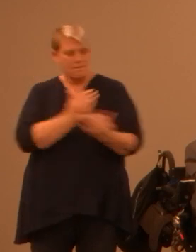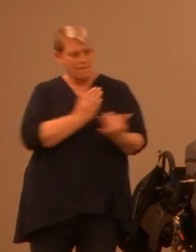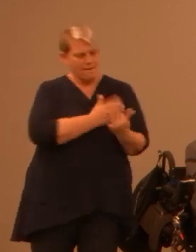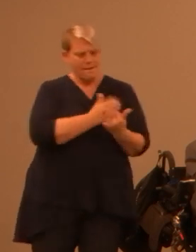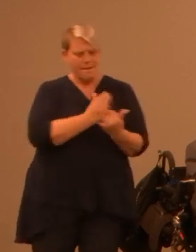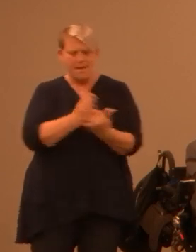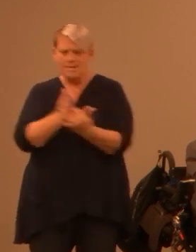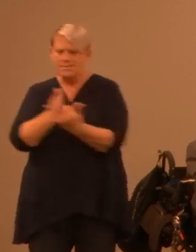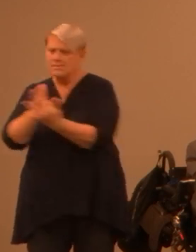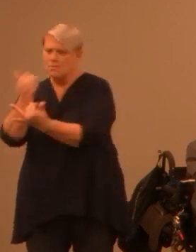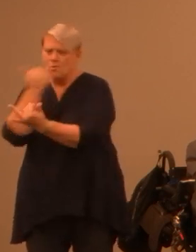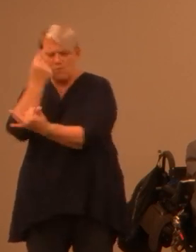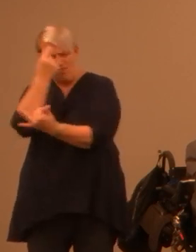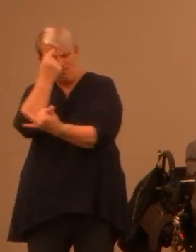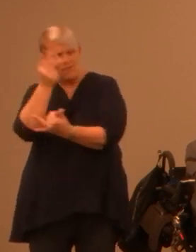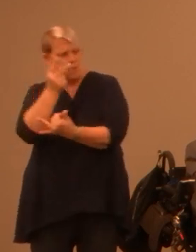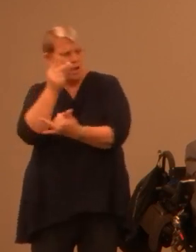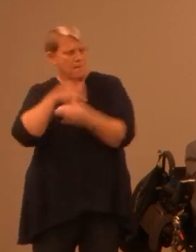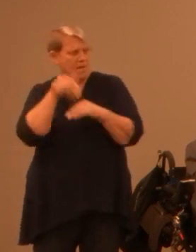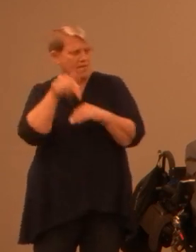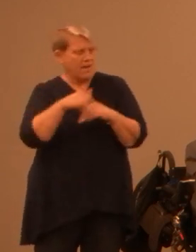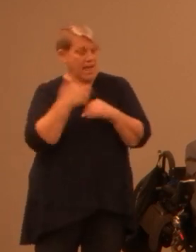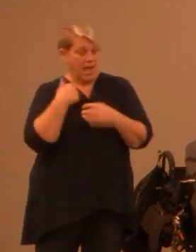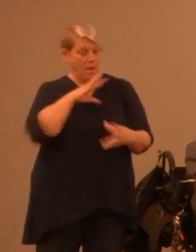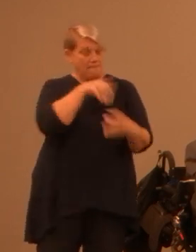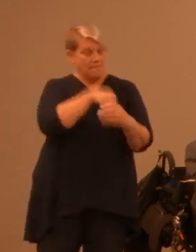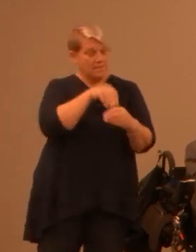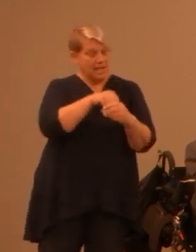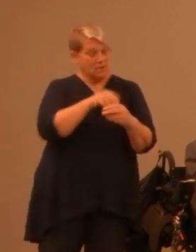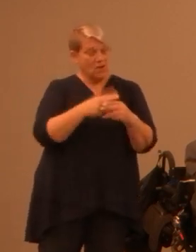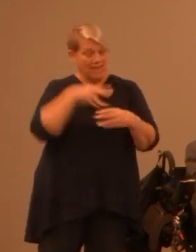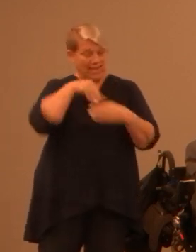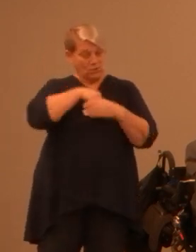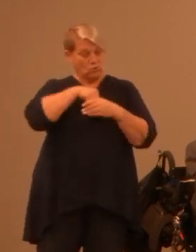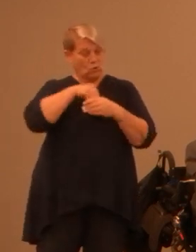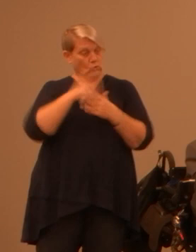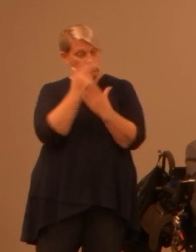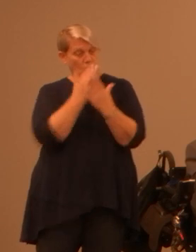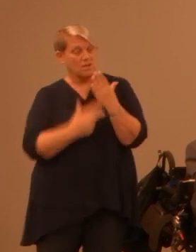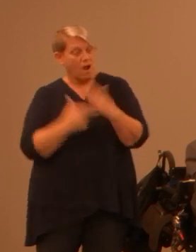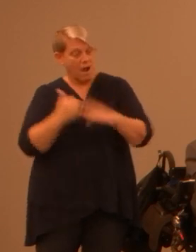our priorities. Our implementation of an internal design platform with reusable